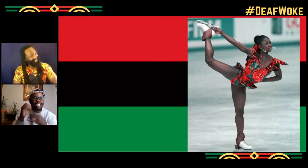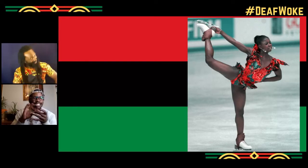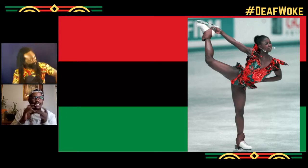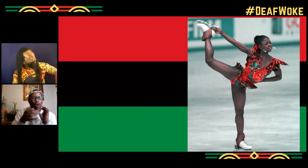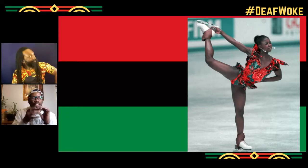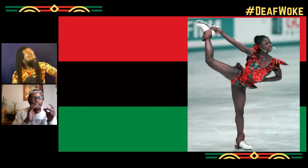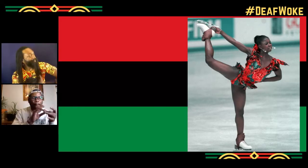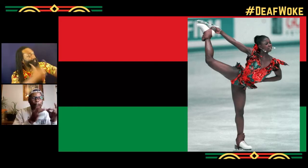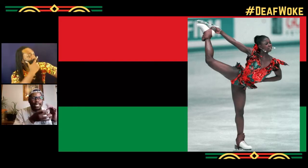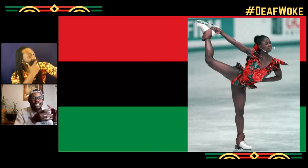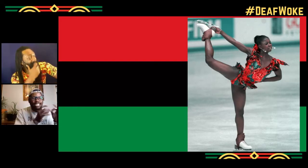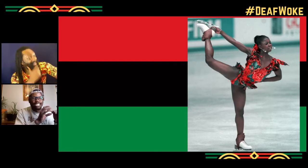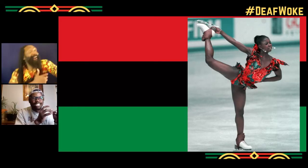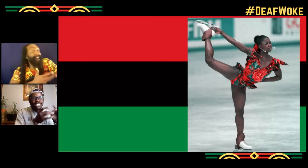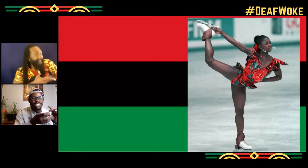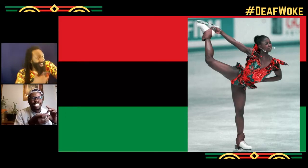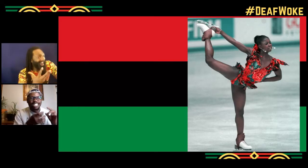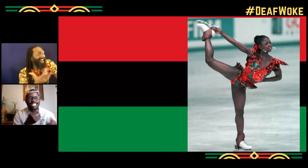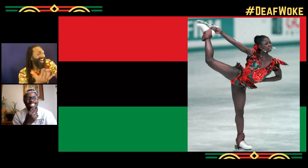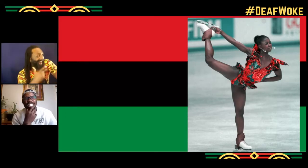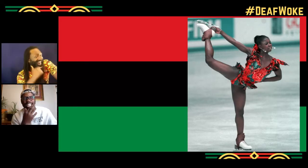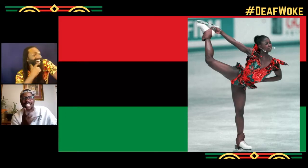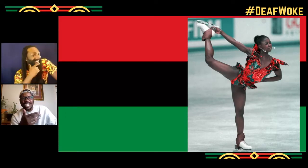Is it that 90's during the Olympics?